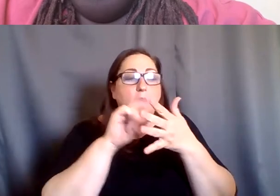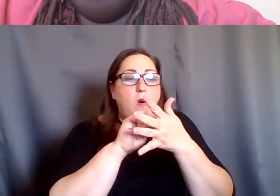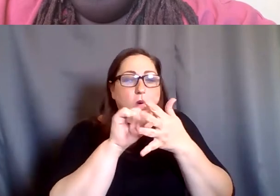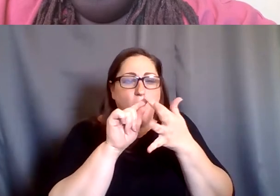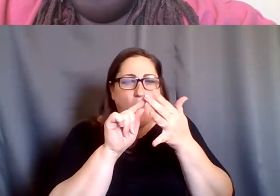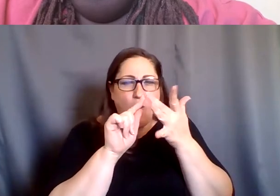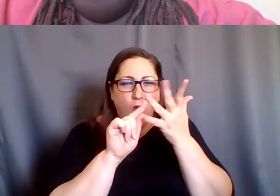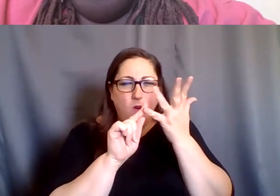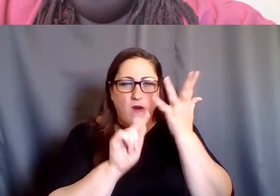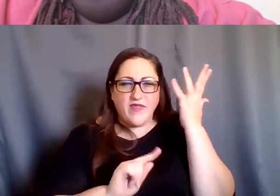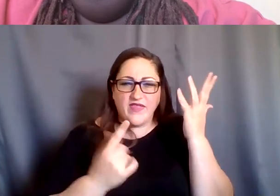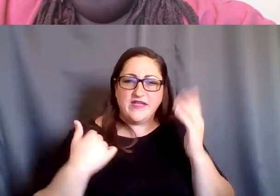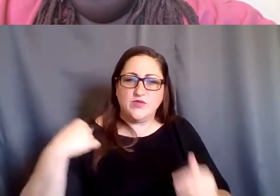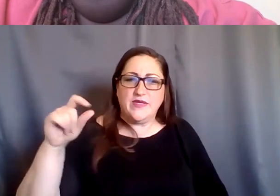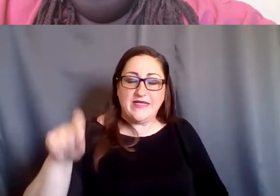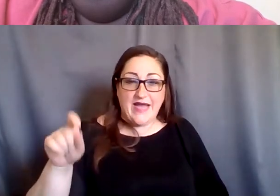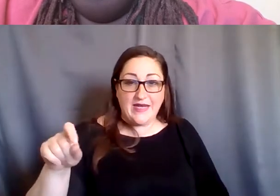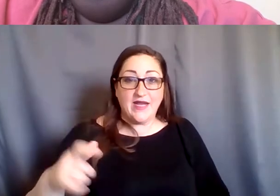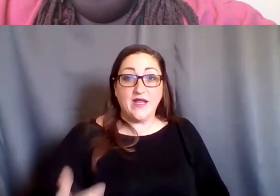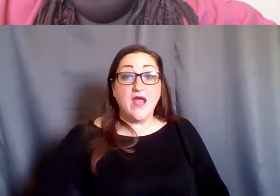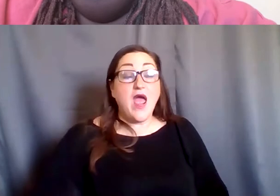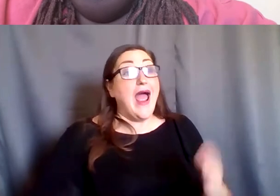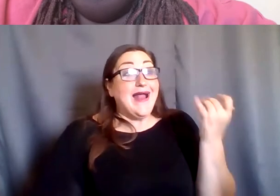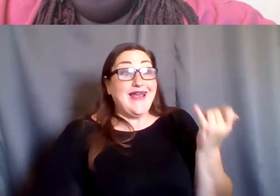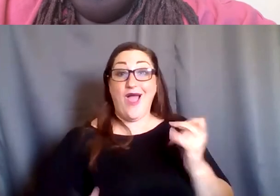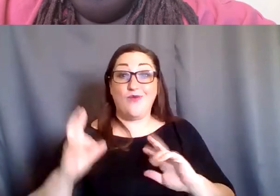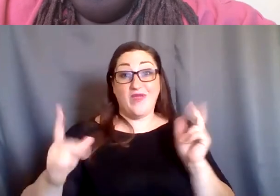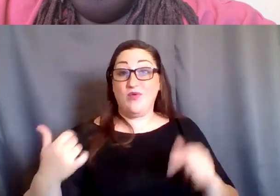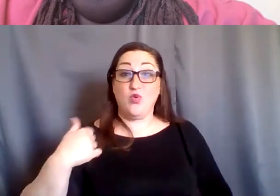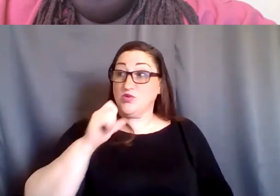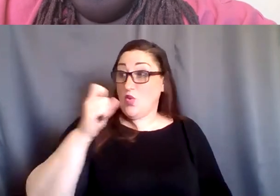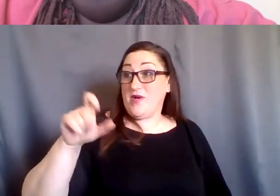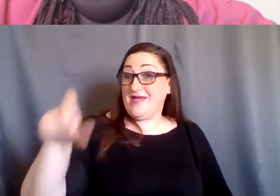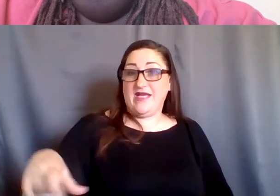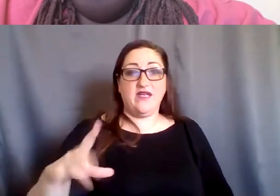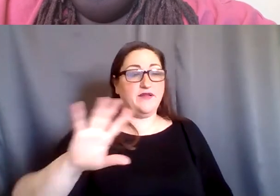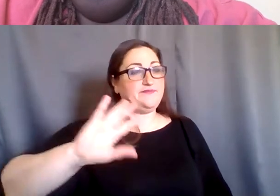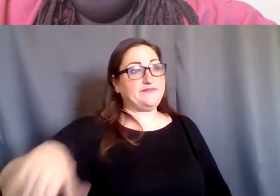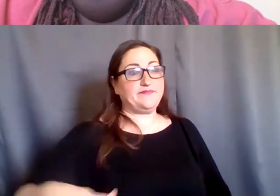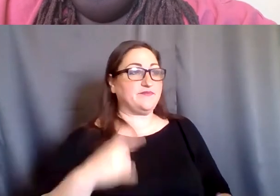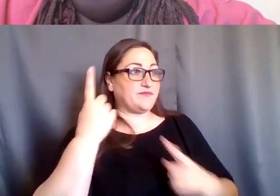every single day to feel like it’s something that they all of a sudden have to think about every single day.